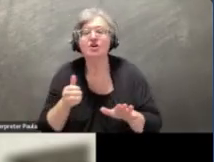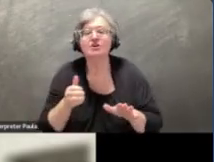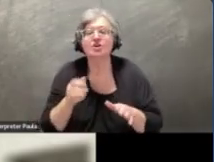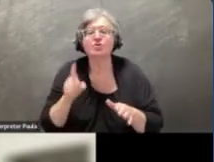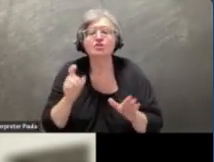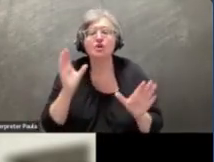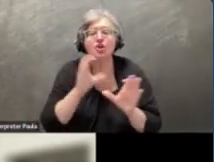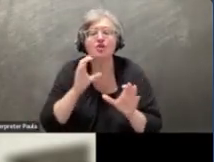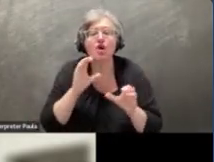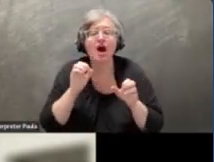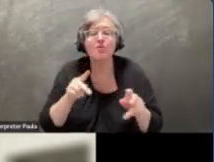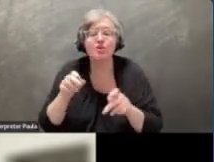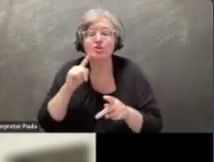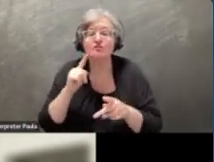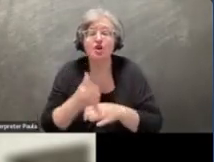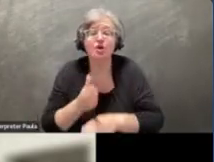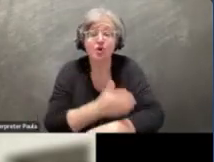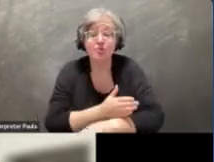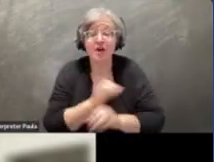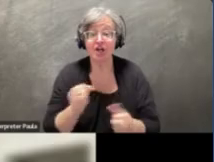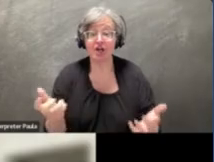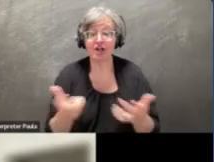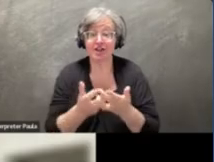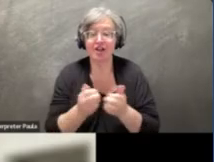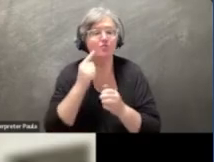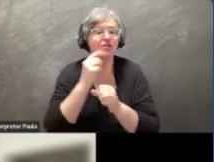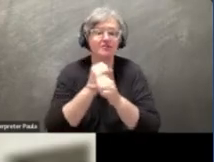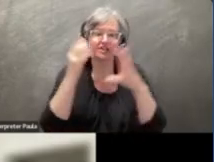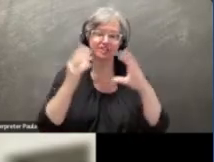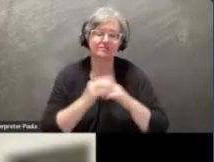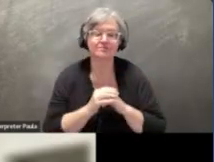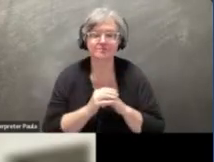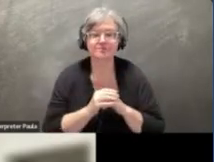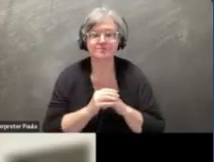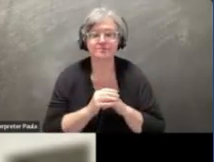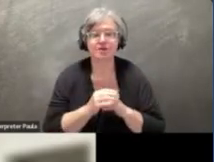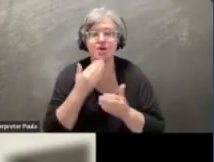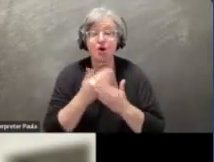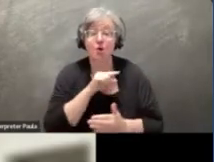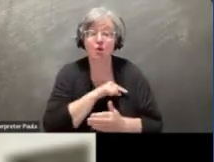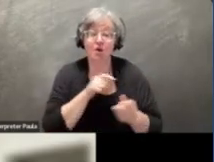improvement, so we can align it with the vision good quality management systems really are